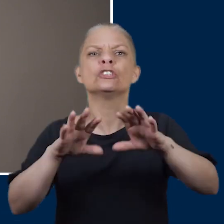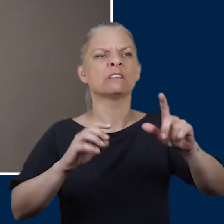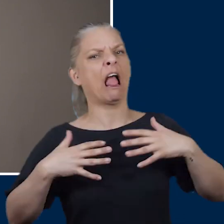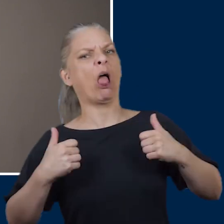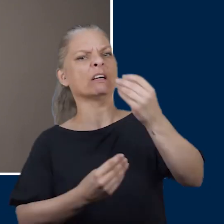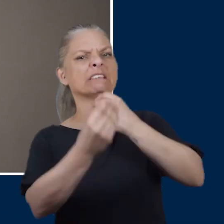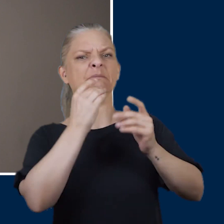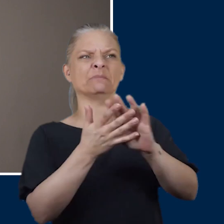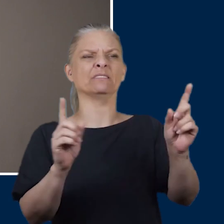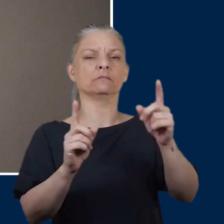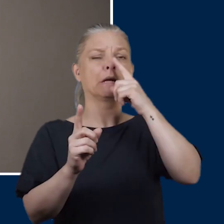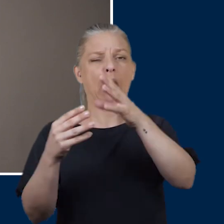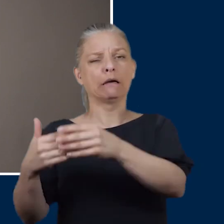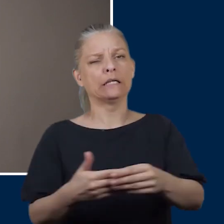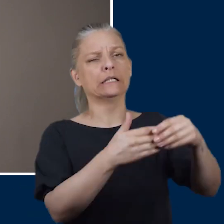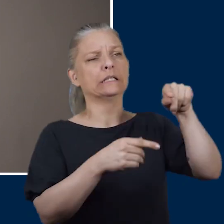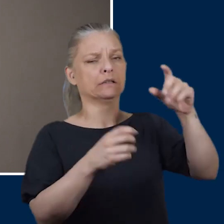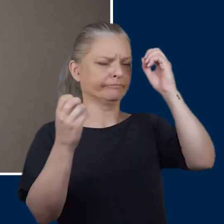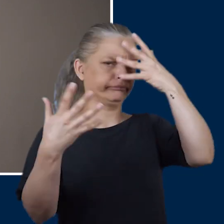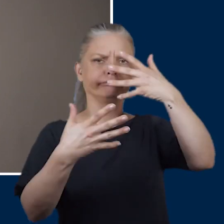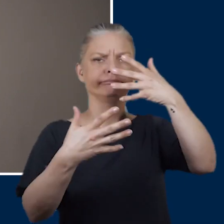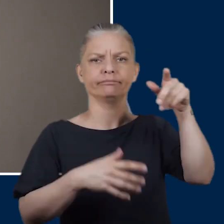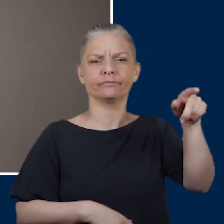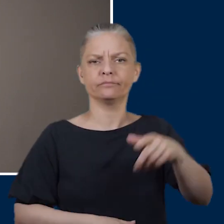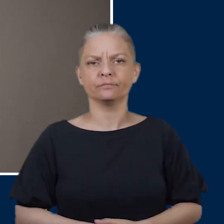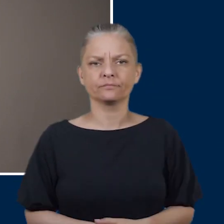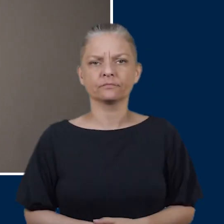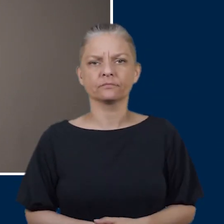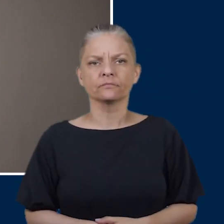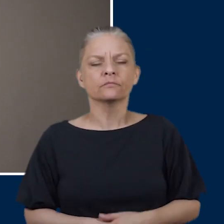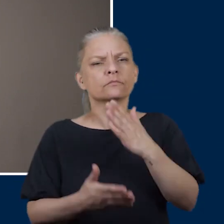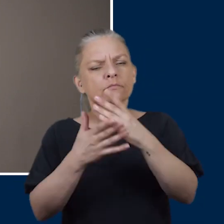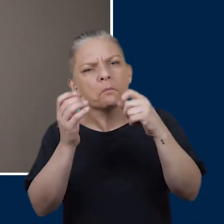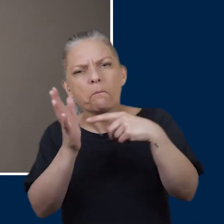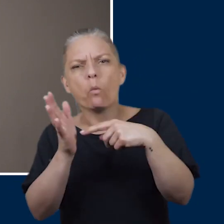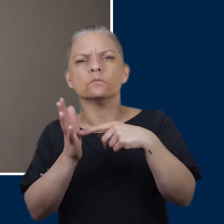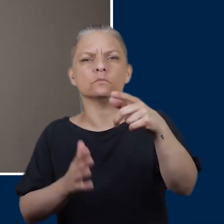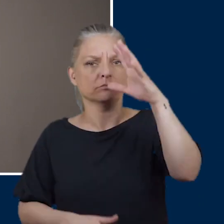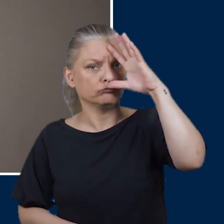to confusion. It's important to remember that in order to manage your diabetes better it's